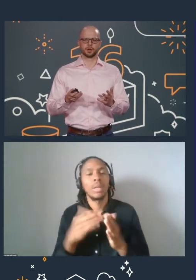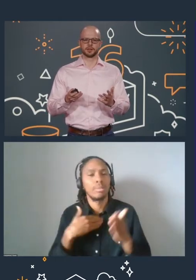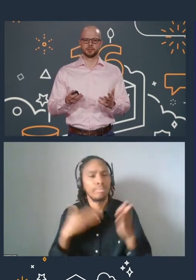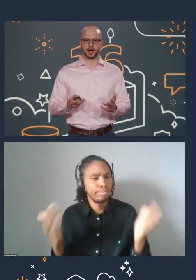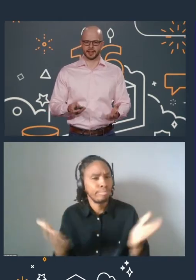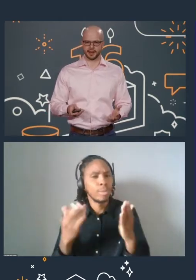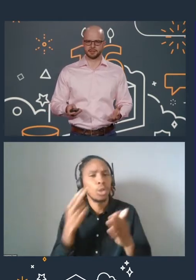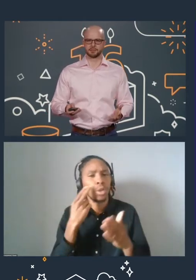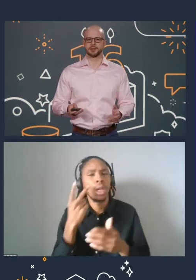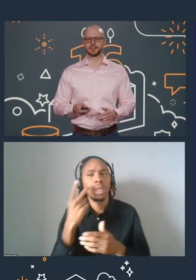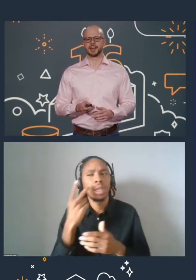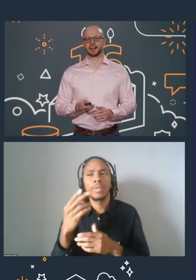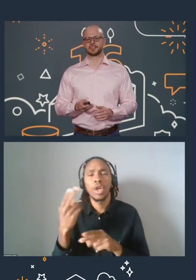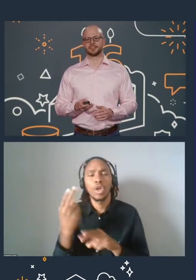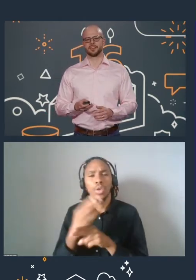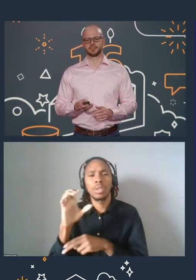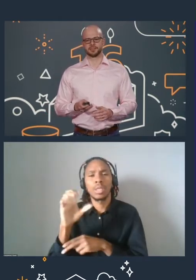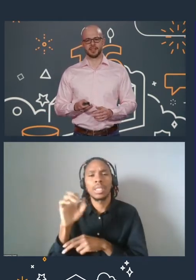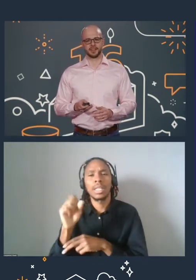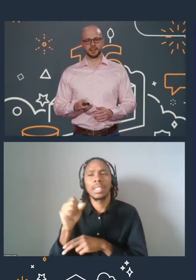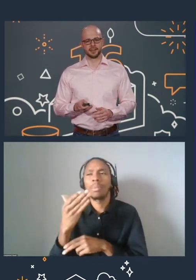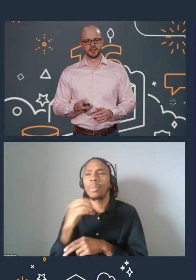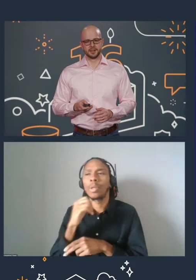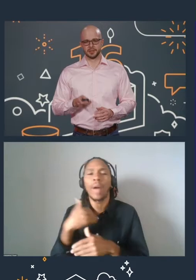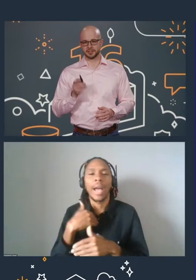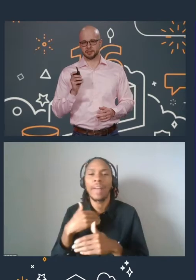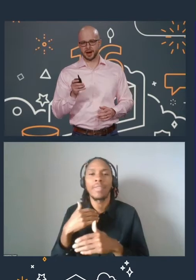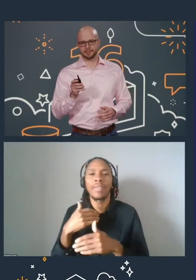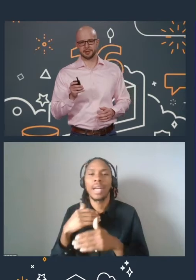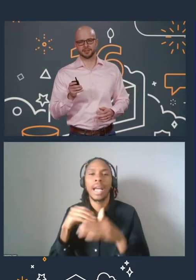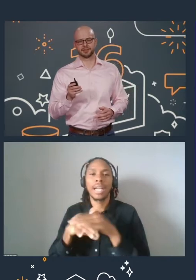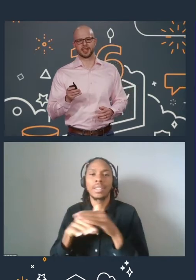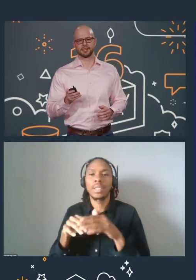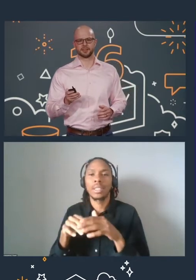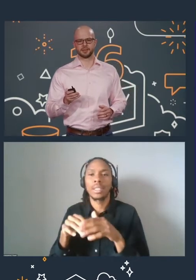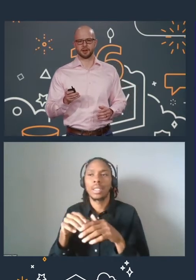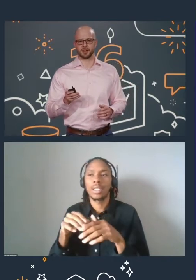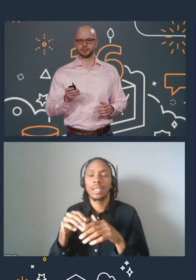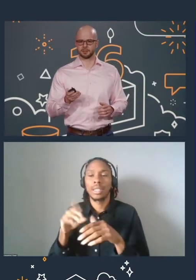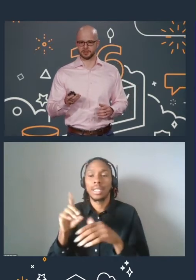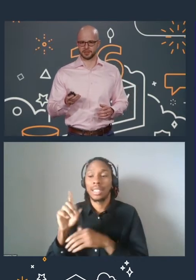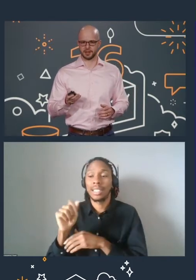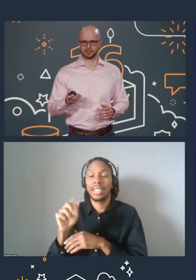where you might have rarely-accessed, long-lived data, because you might be able to save on your storage costs